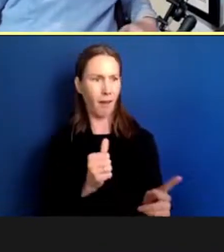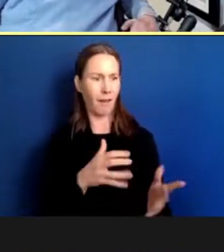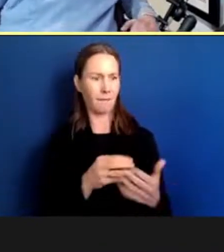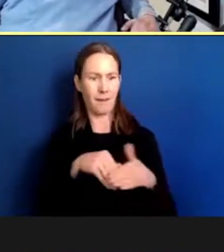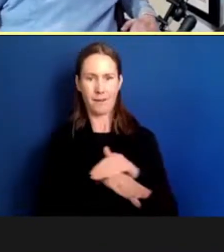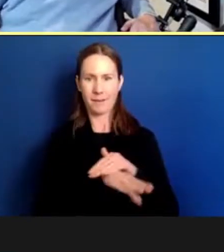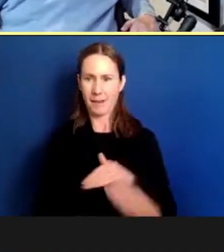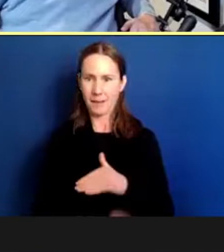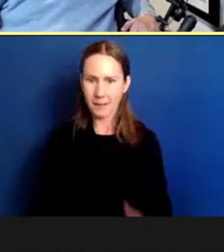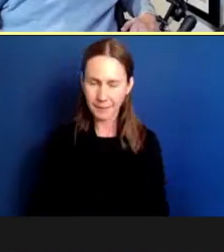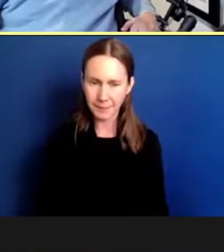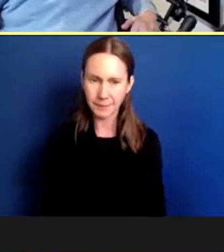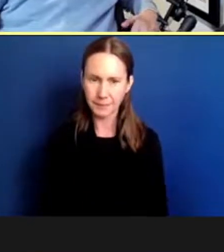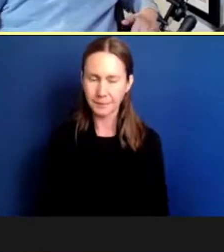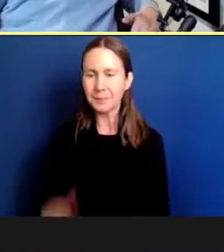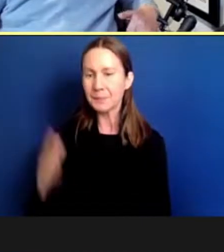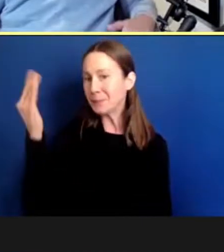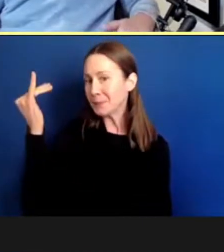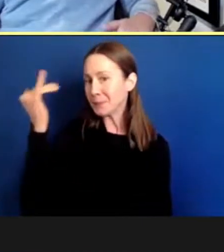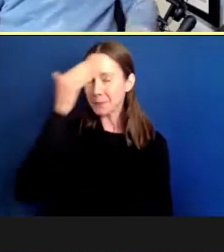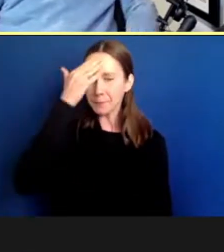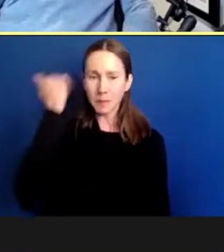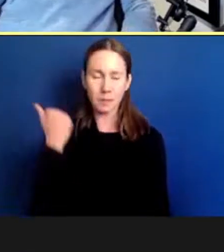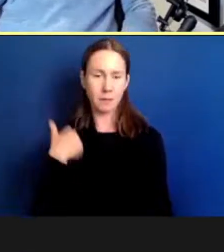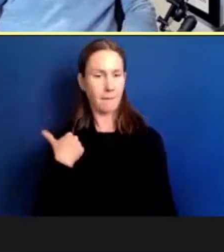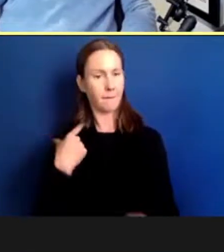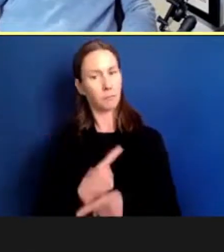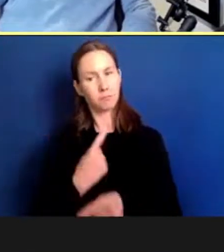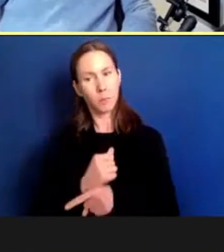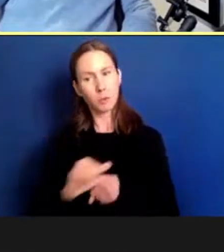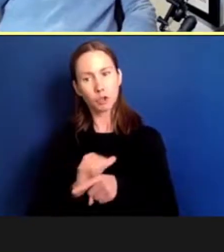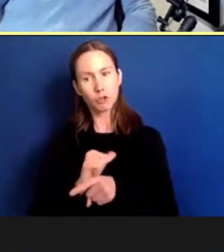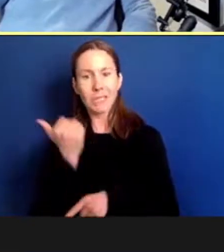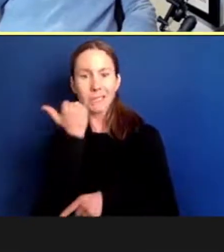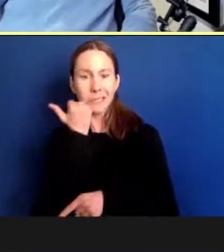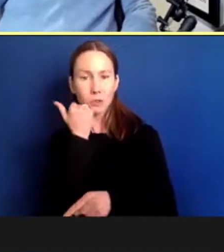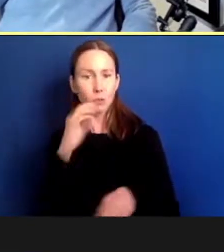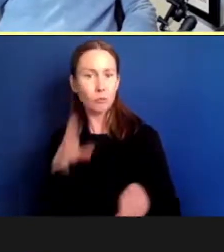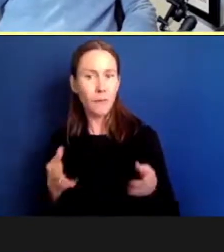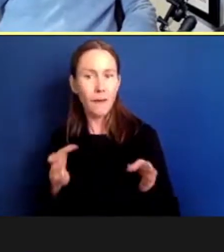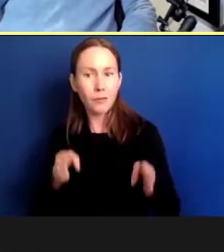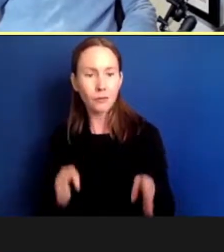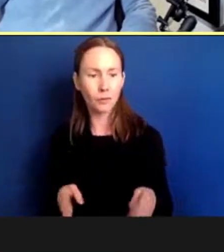due in part to a shortage of properly trained dental care providers. The brief examined the